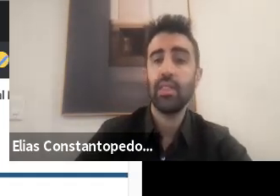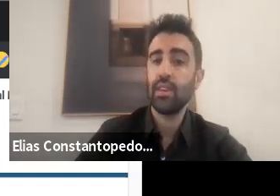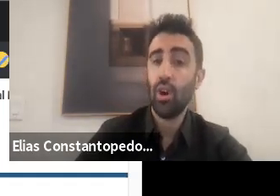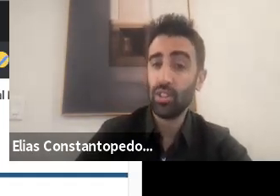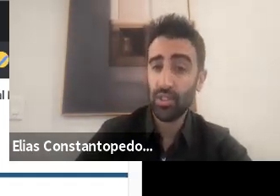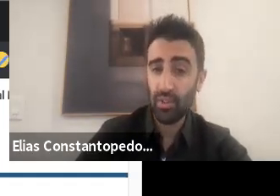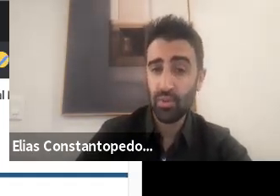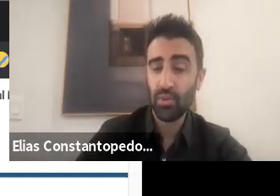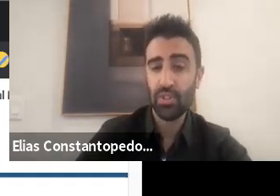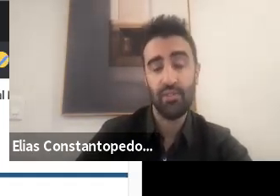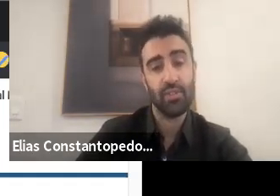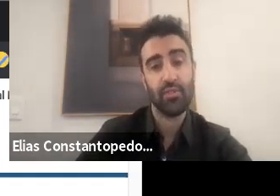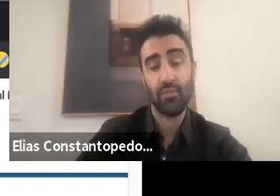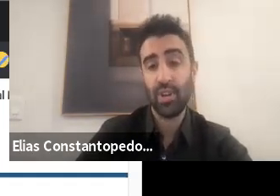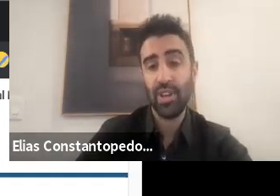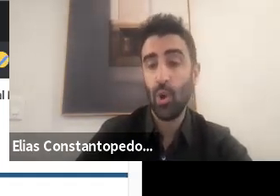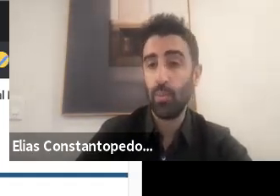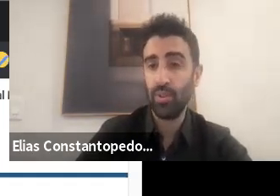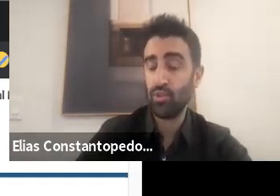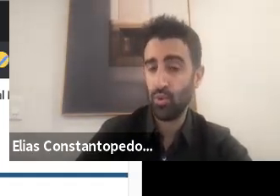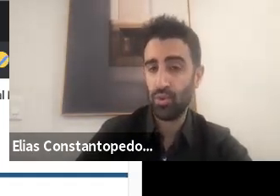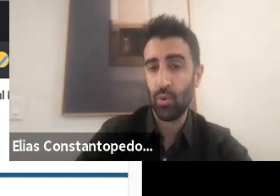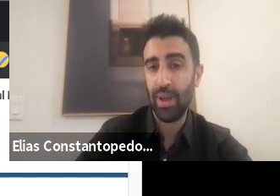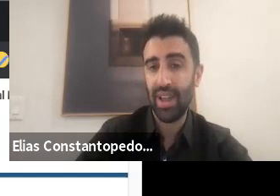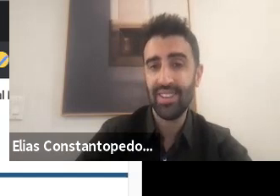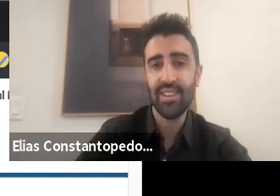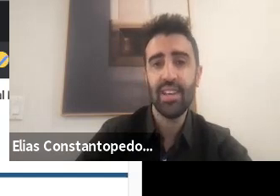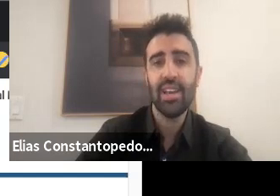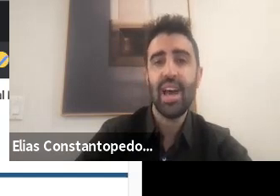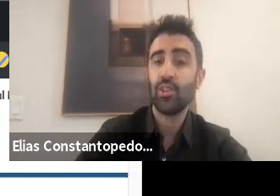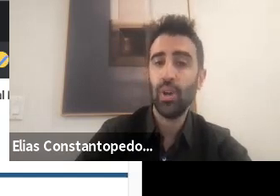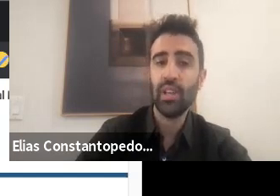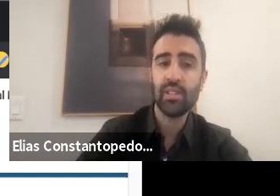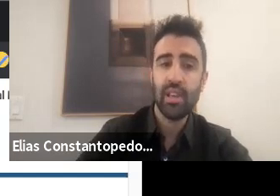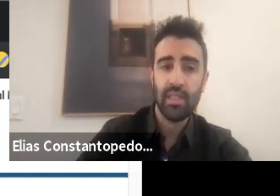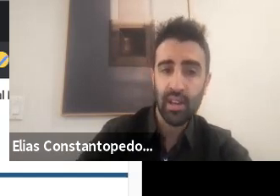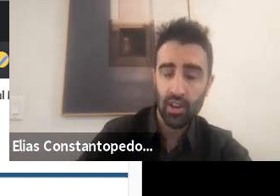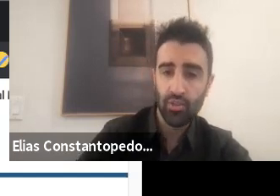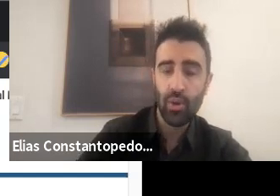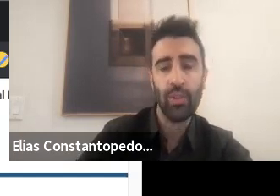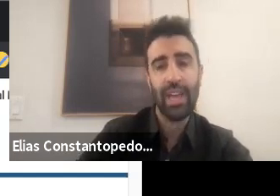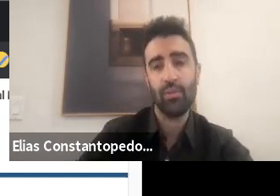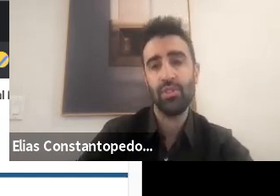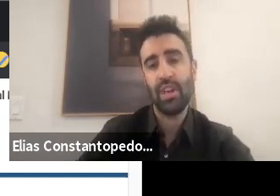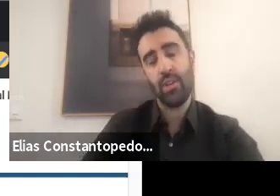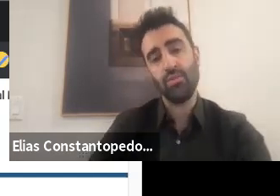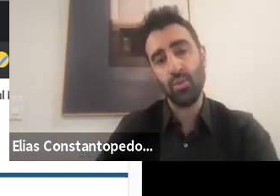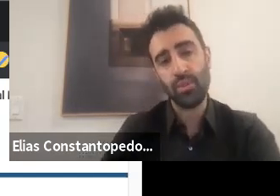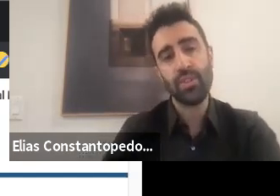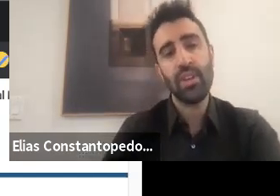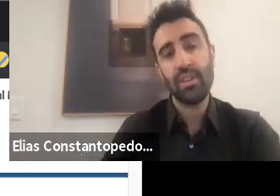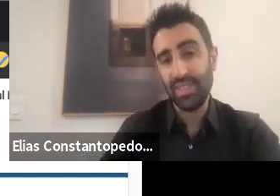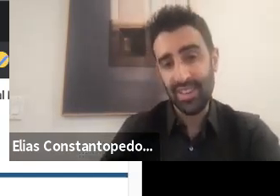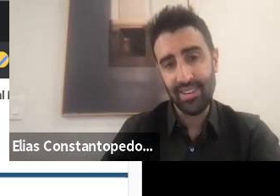Elias Constantopedos : The cost of the results if it's free, open source or paid as well as the country or languages that that resource is in.